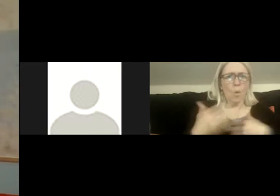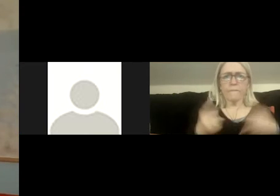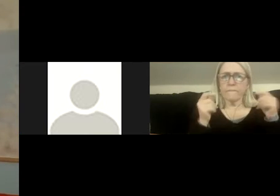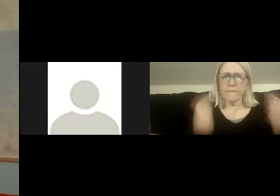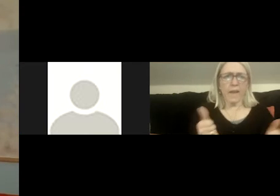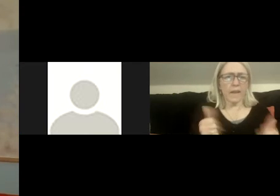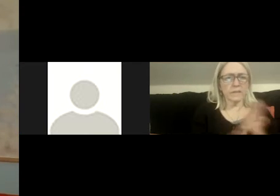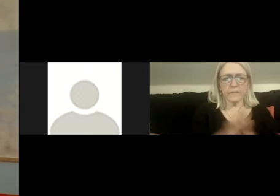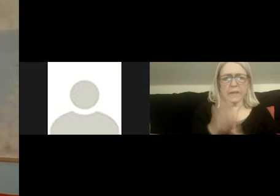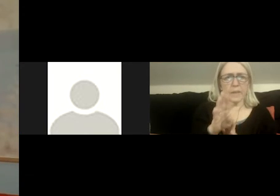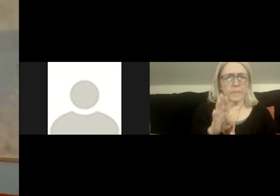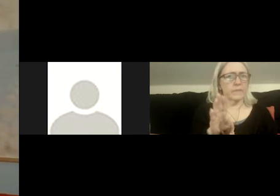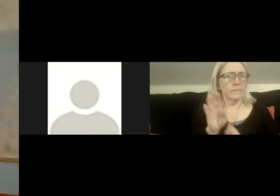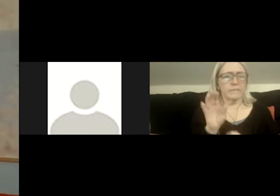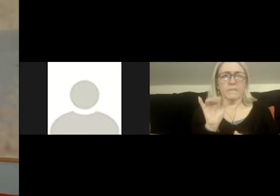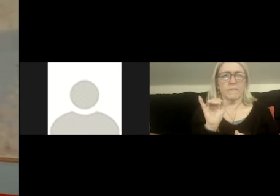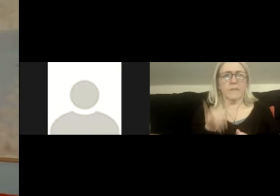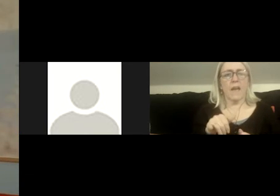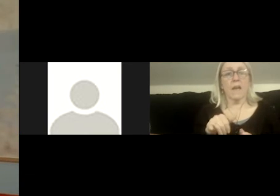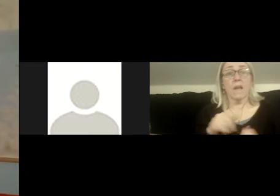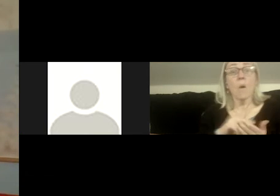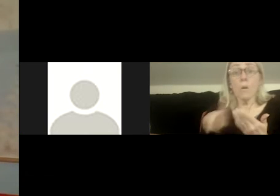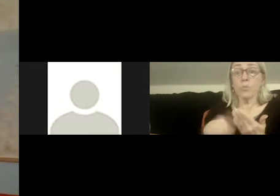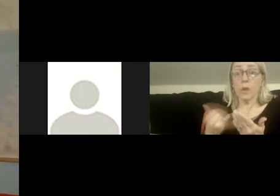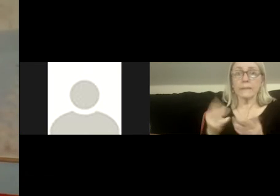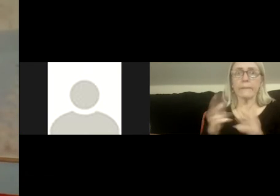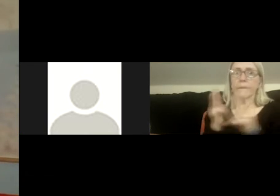Obviously this project is, is really crucial to the safety of the campus community,